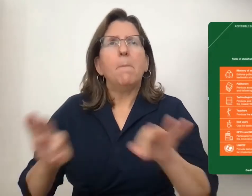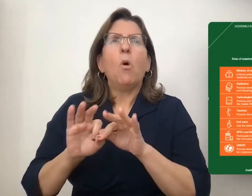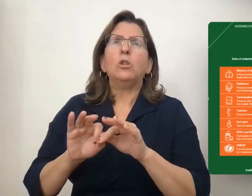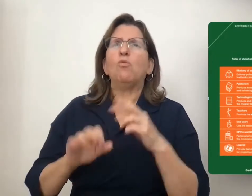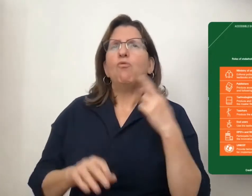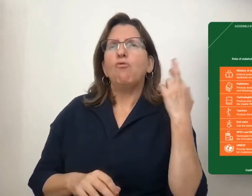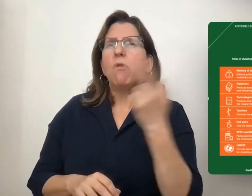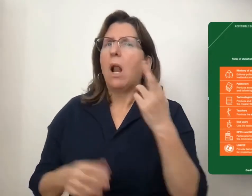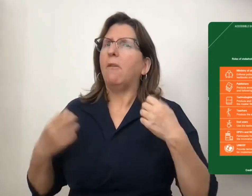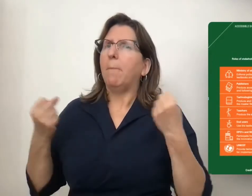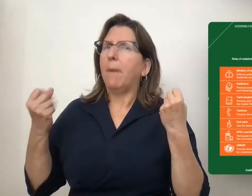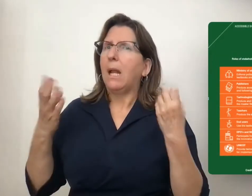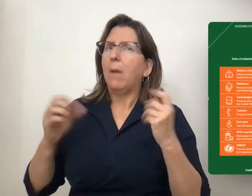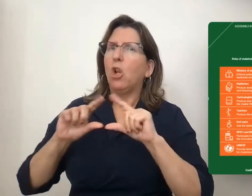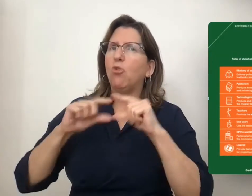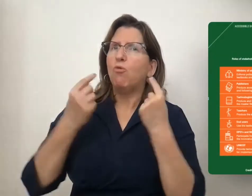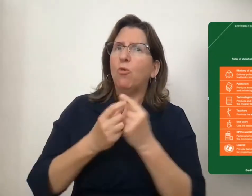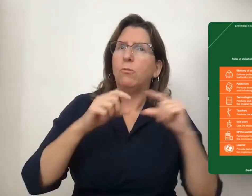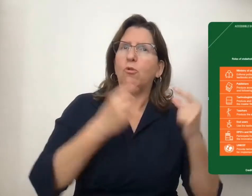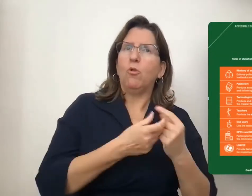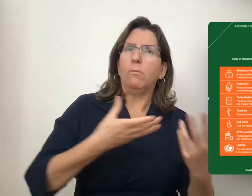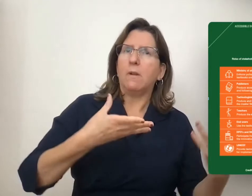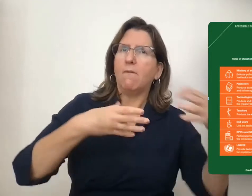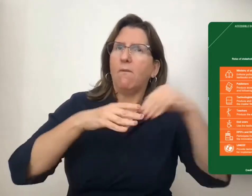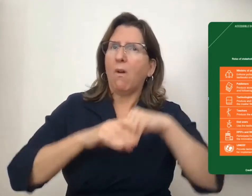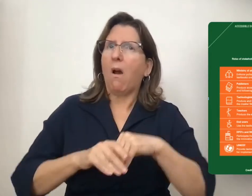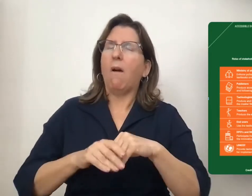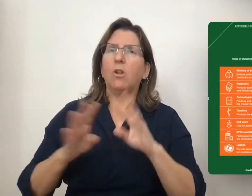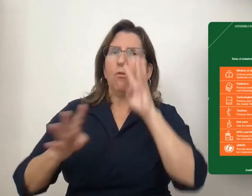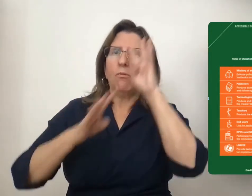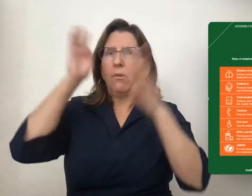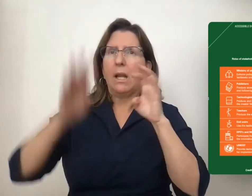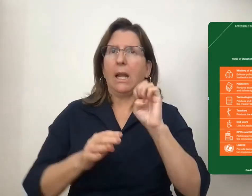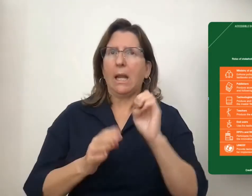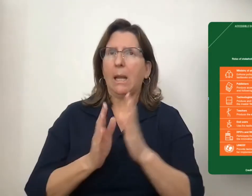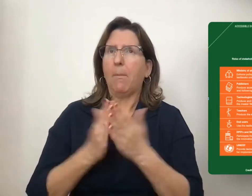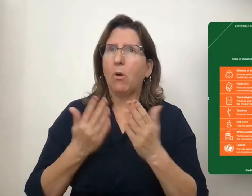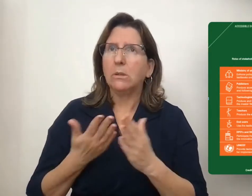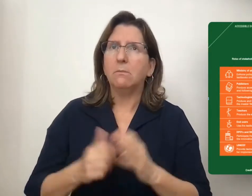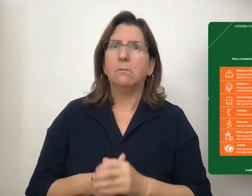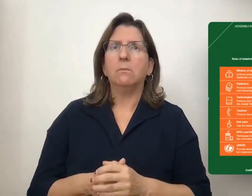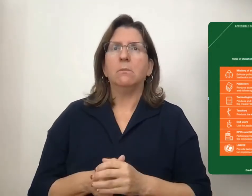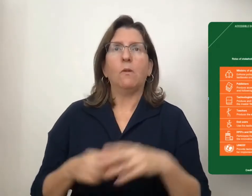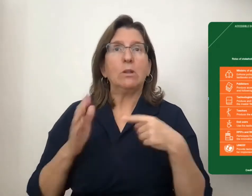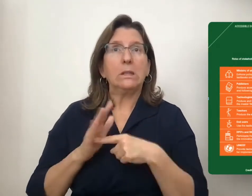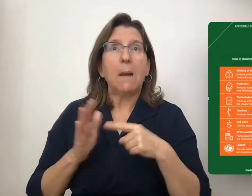We need to recognize there are a number of interested parties involved in creating ebooks.